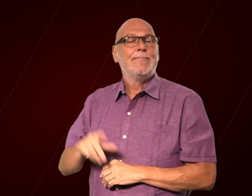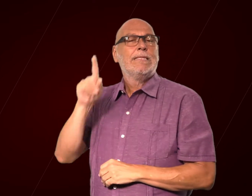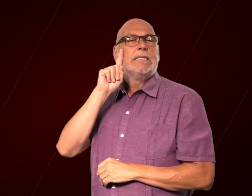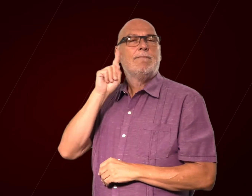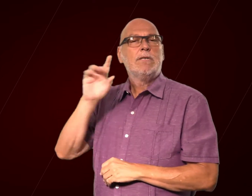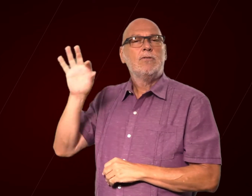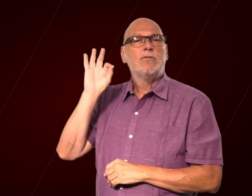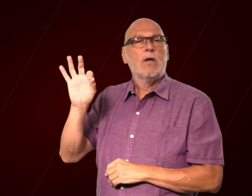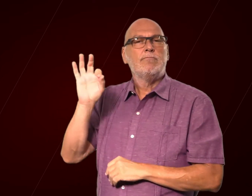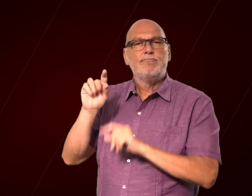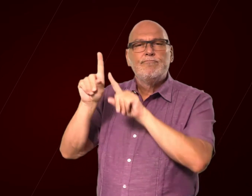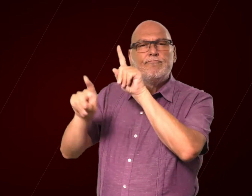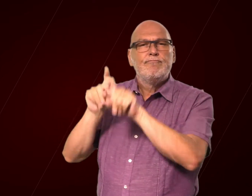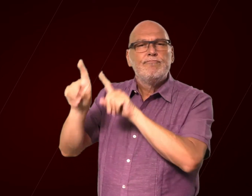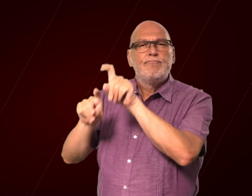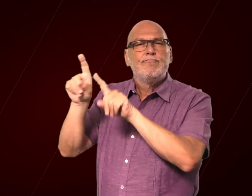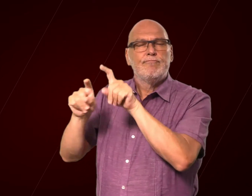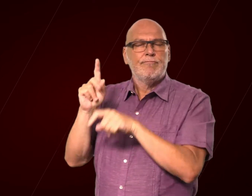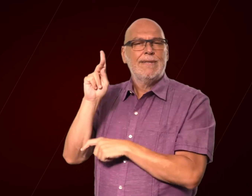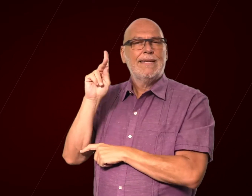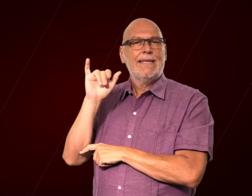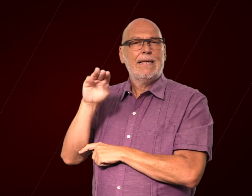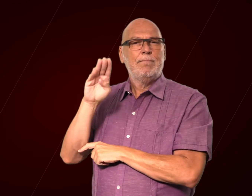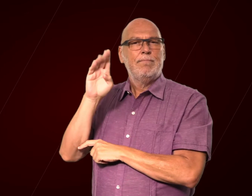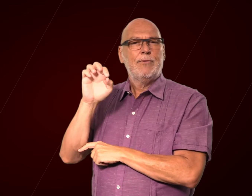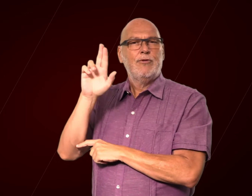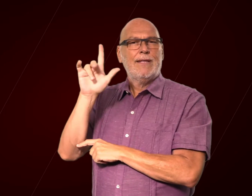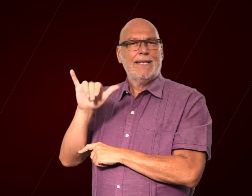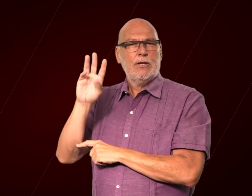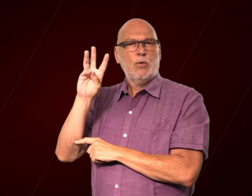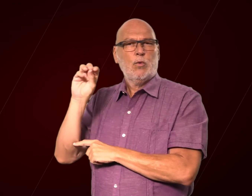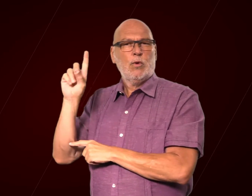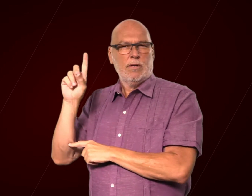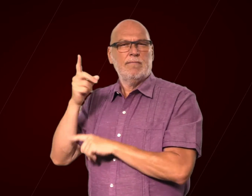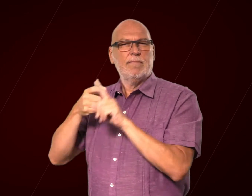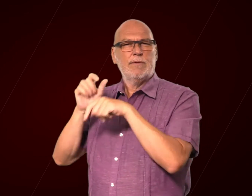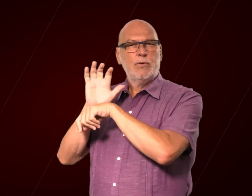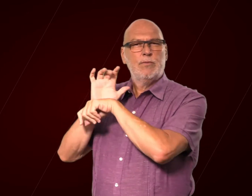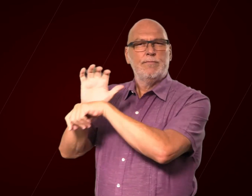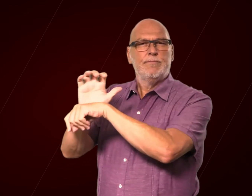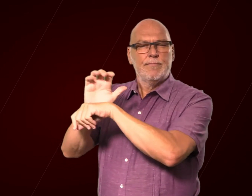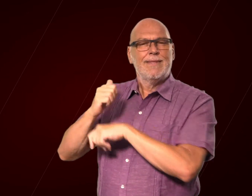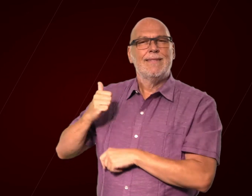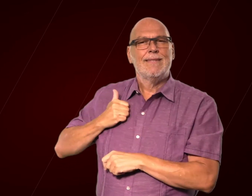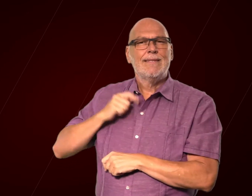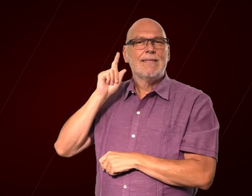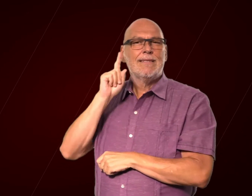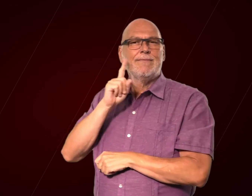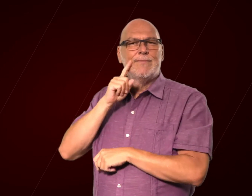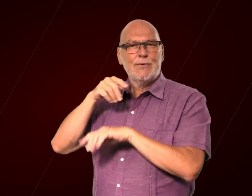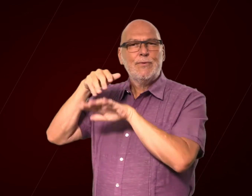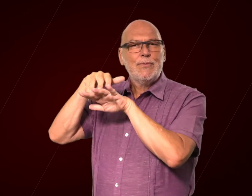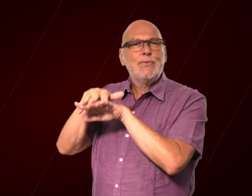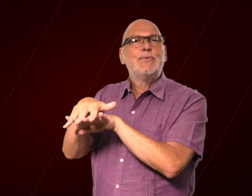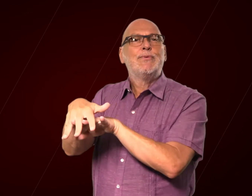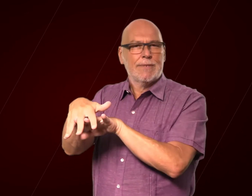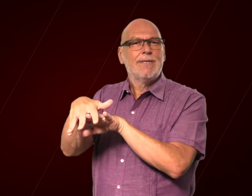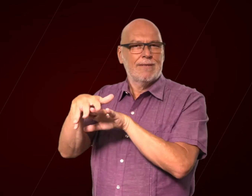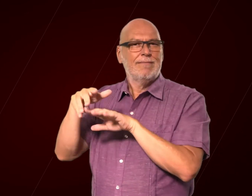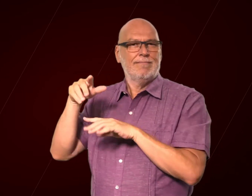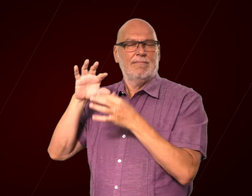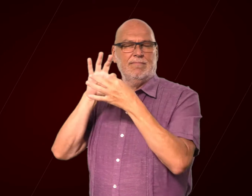DeafDots asked Kimberly Wood from Canada Deaf Grassroots